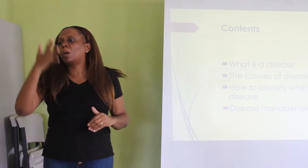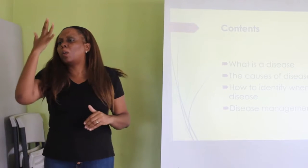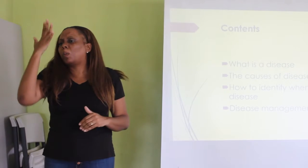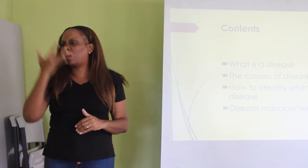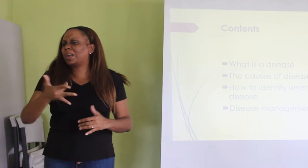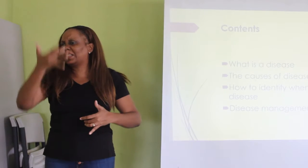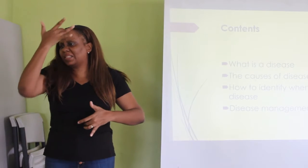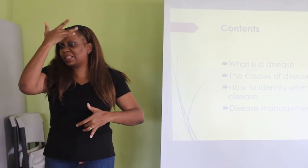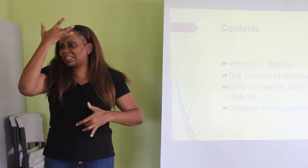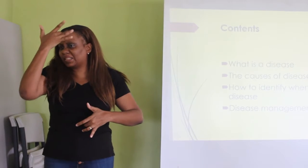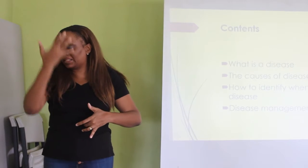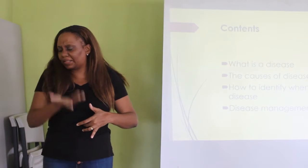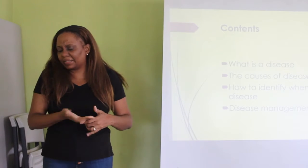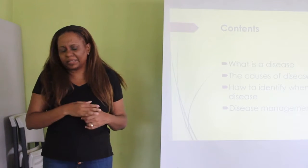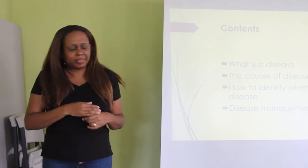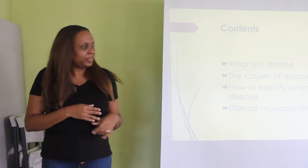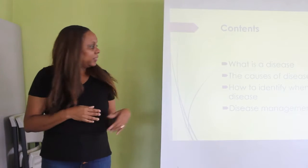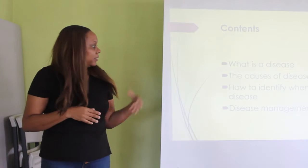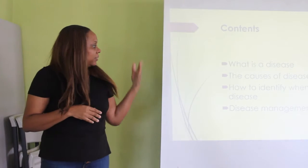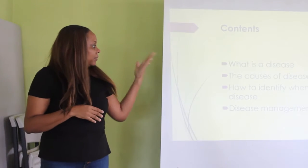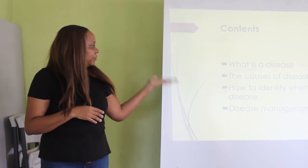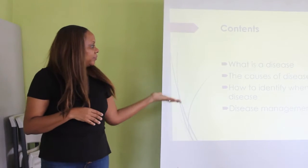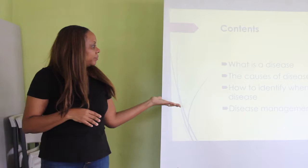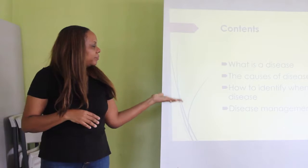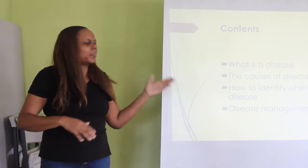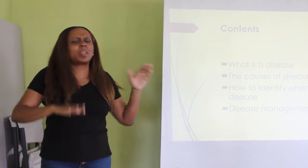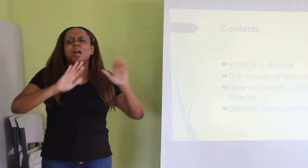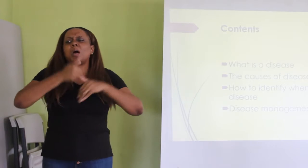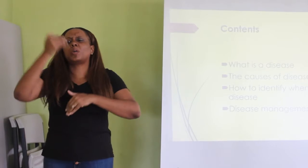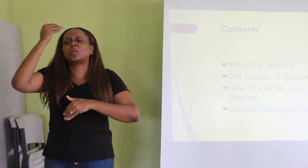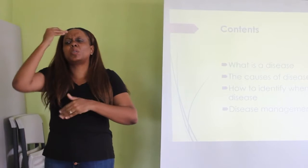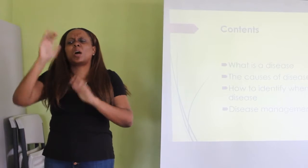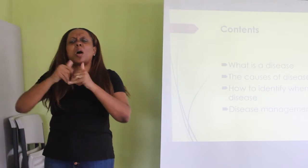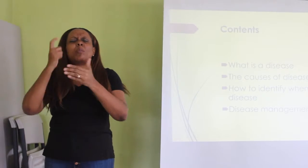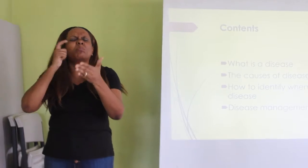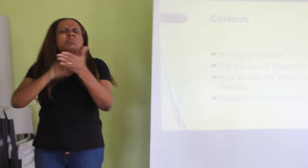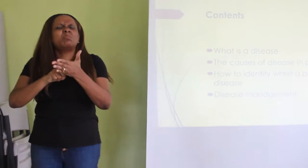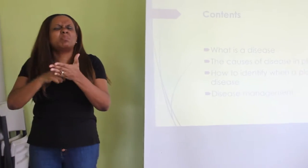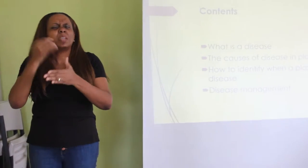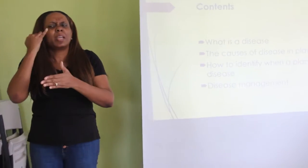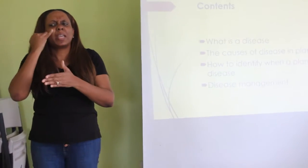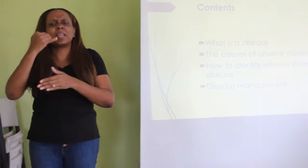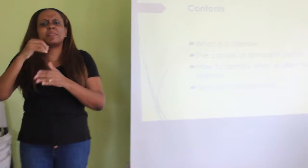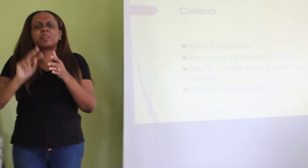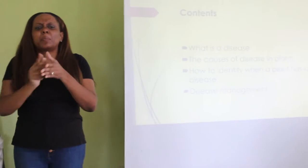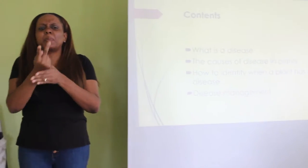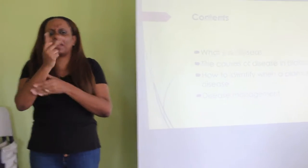of disease and plants how to identify when a plant has a disease and